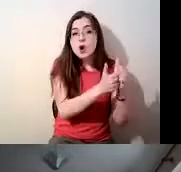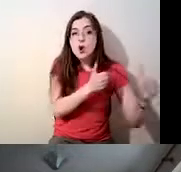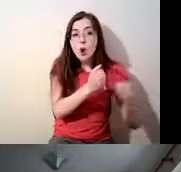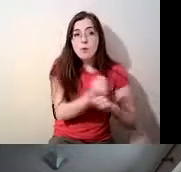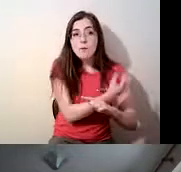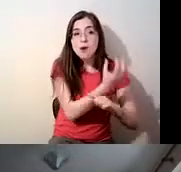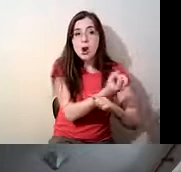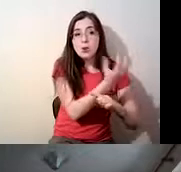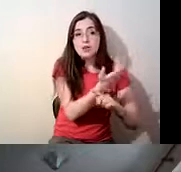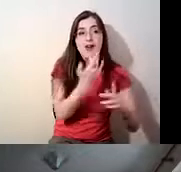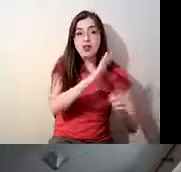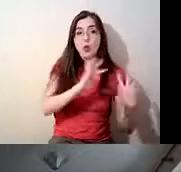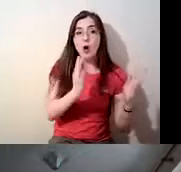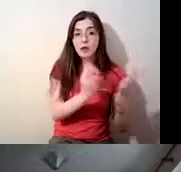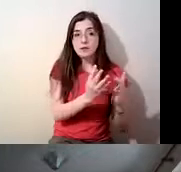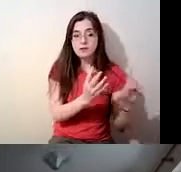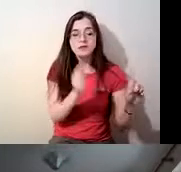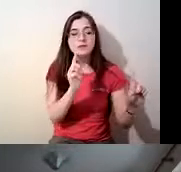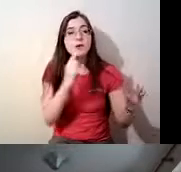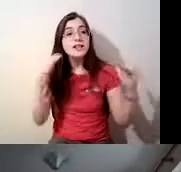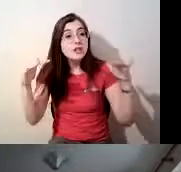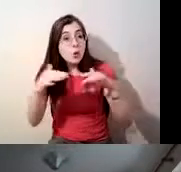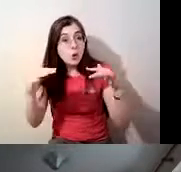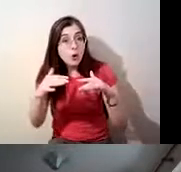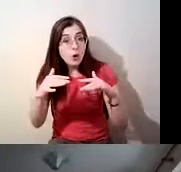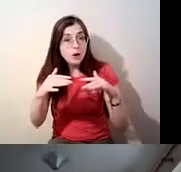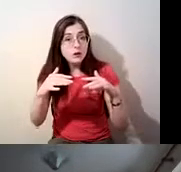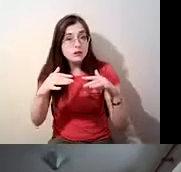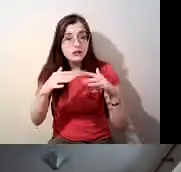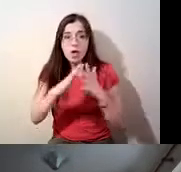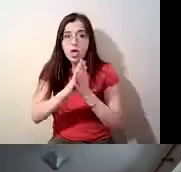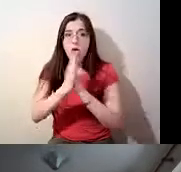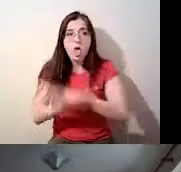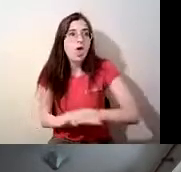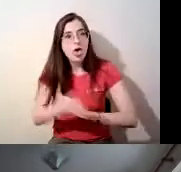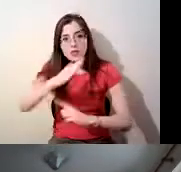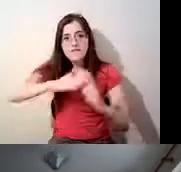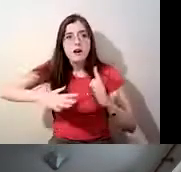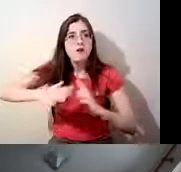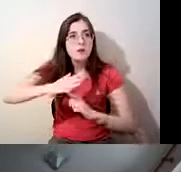all of these wars are also deeply deeply environmentally destructive and then the